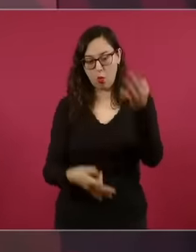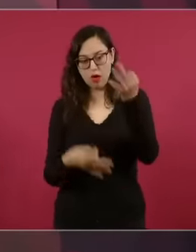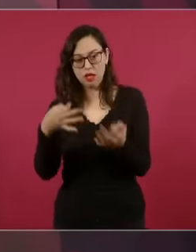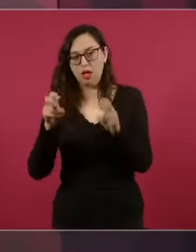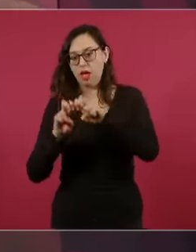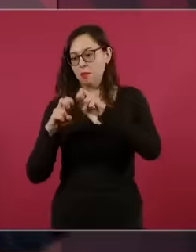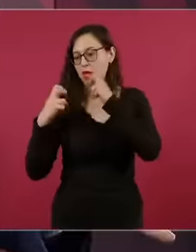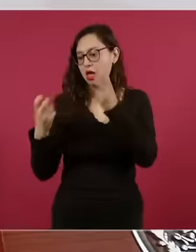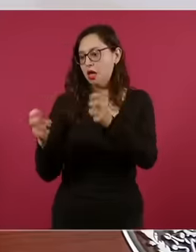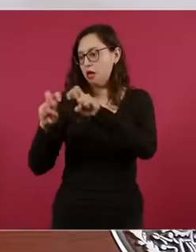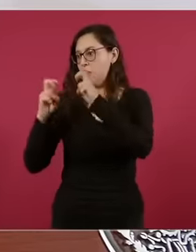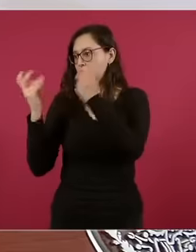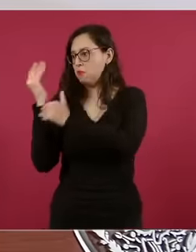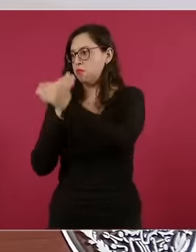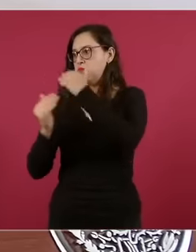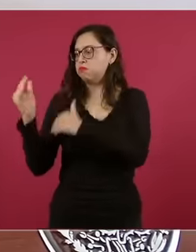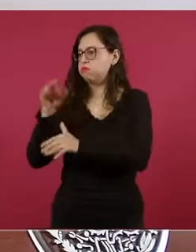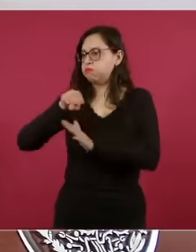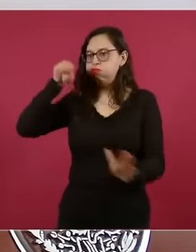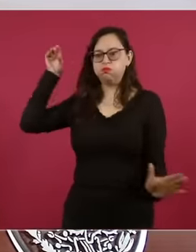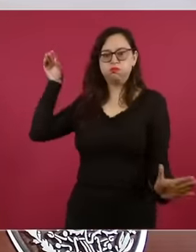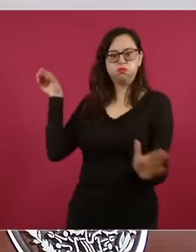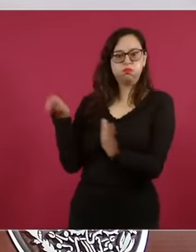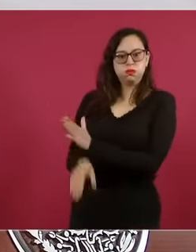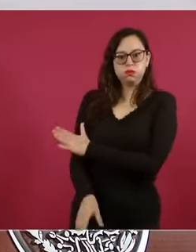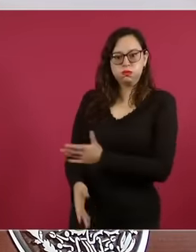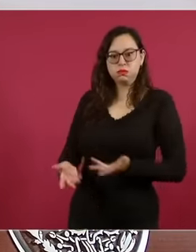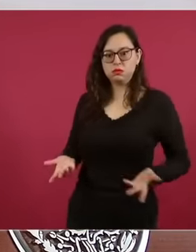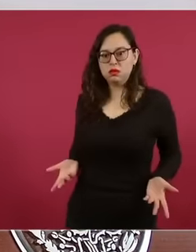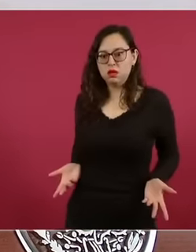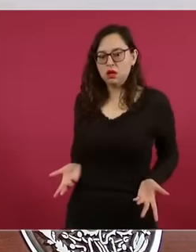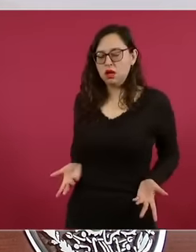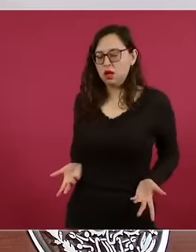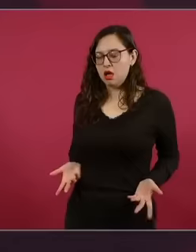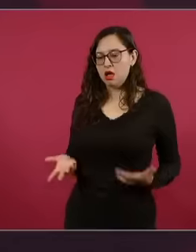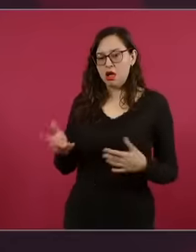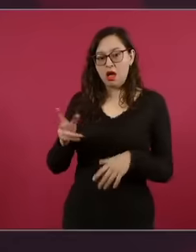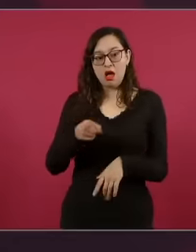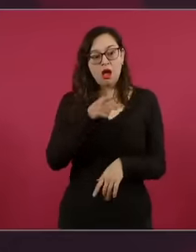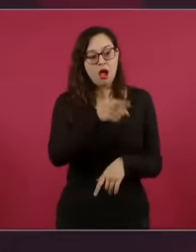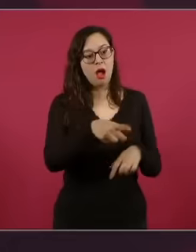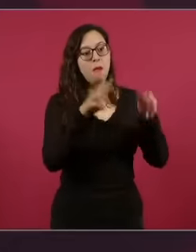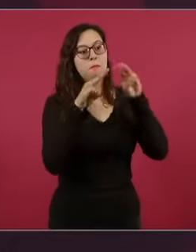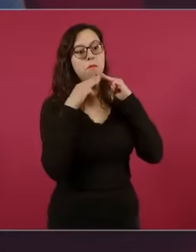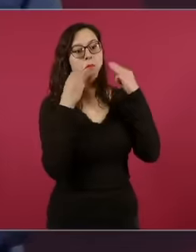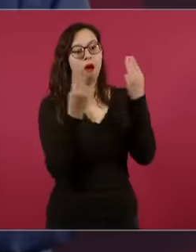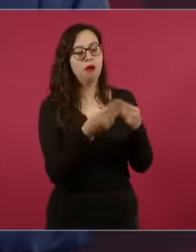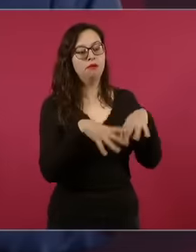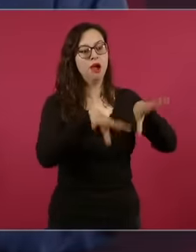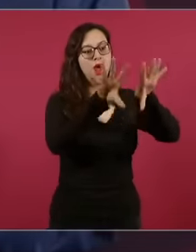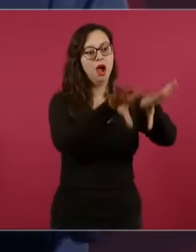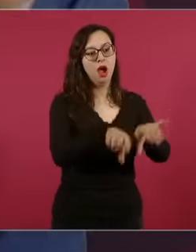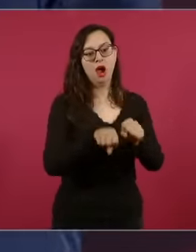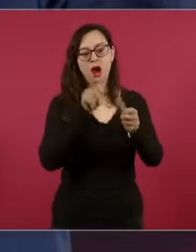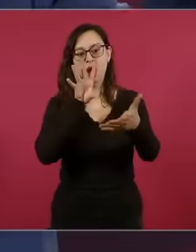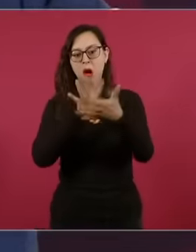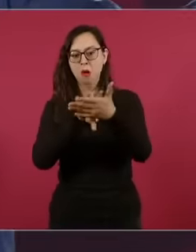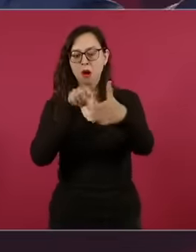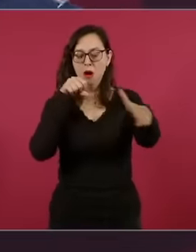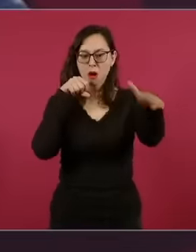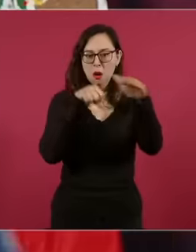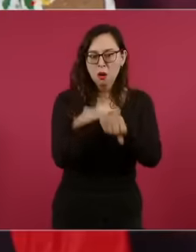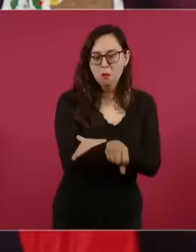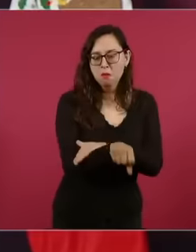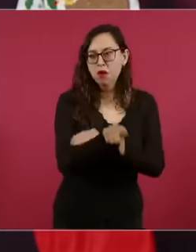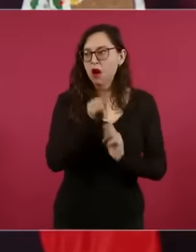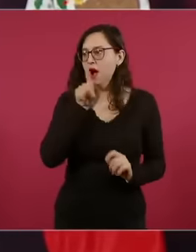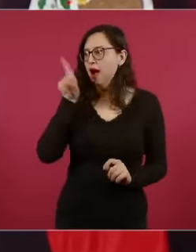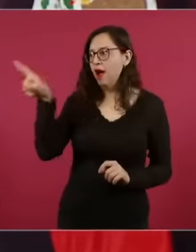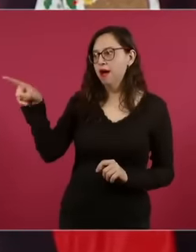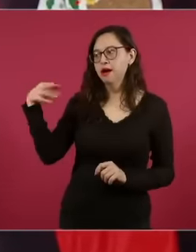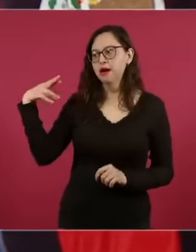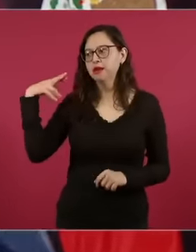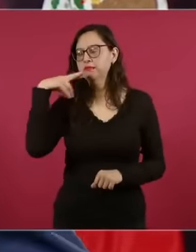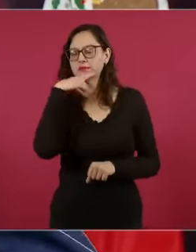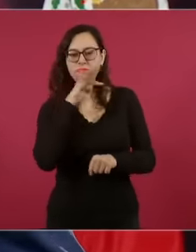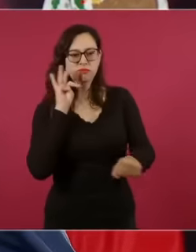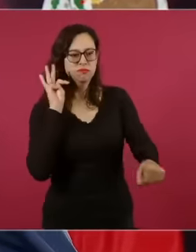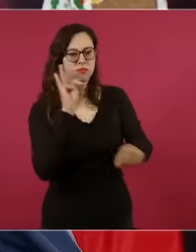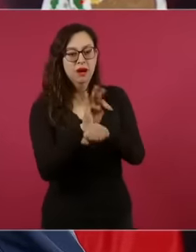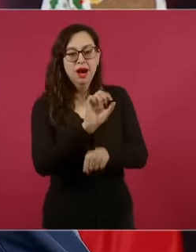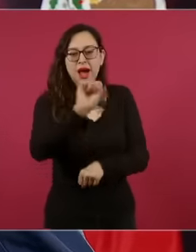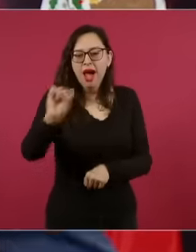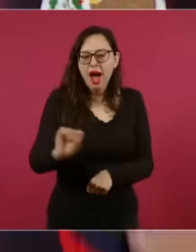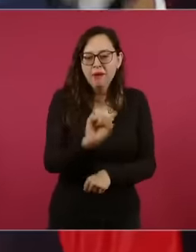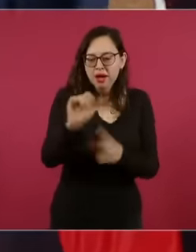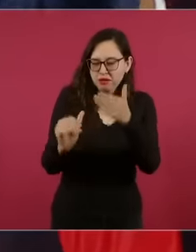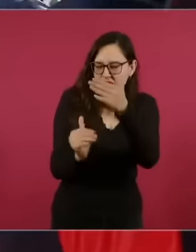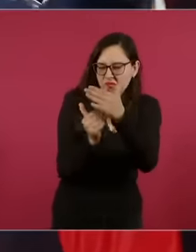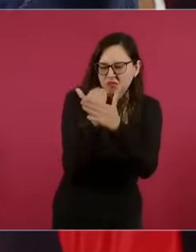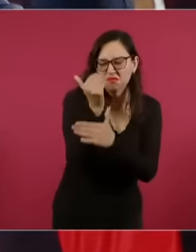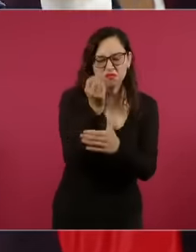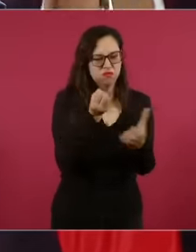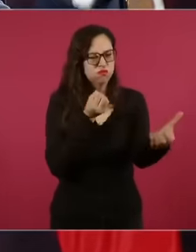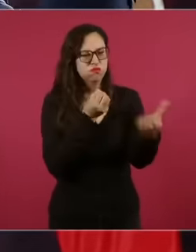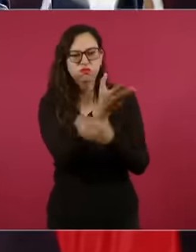was ruined because of that. The Sabadazo How do you imagine? Why, if they release 100 alleged